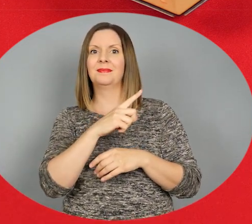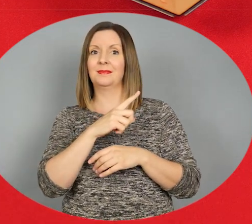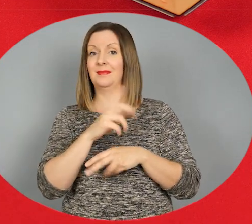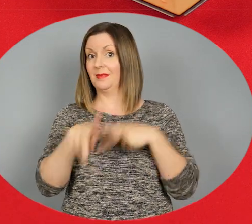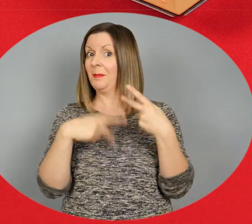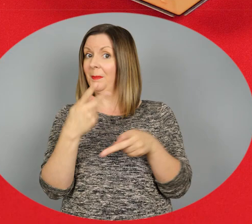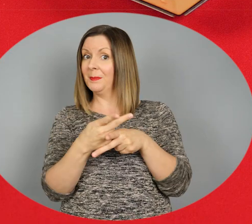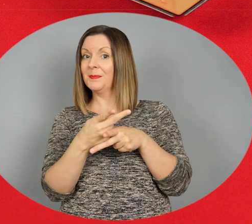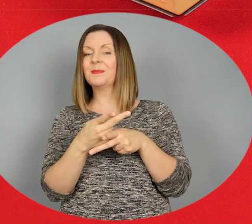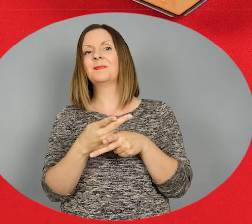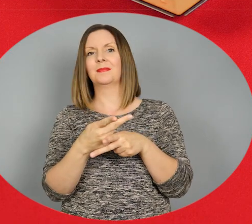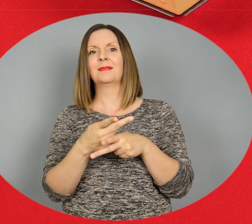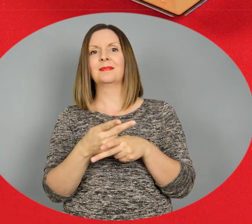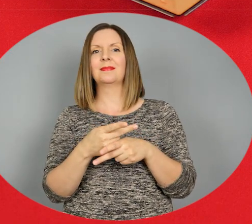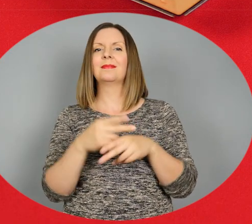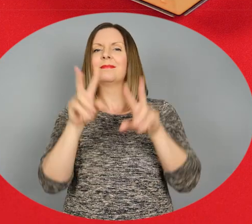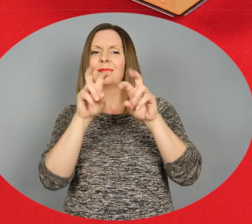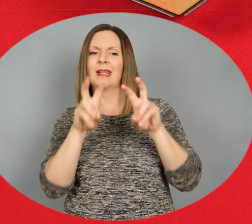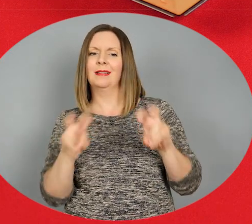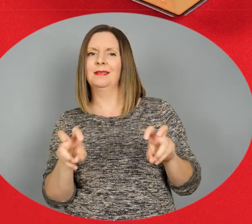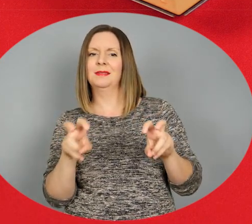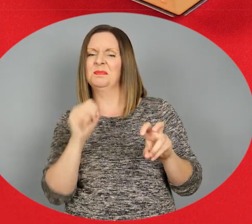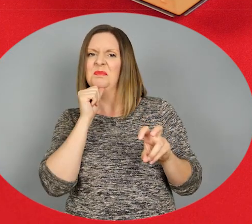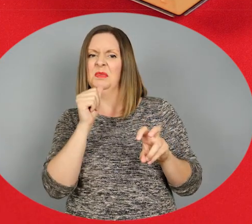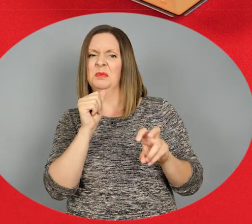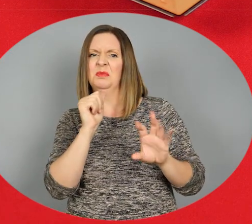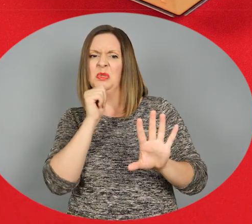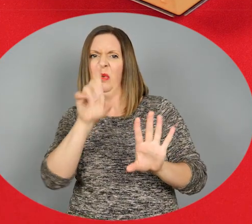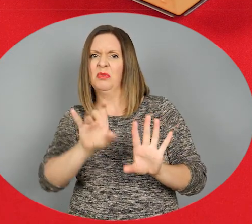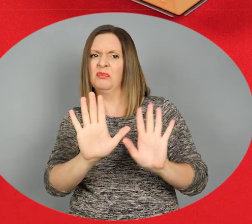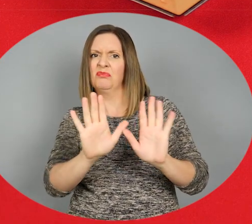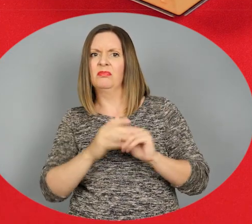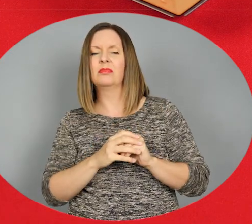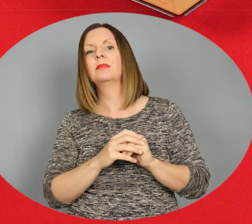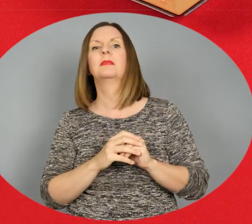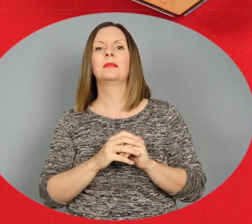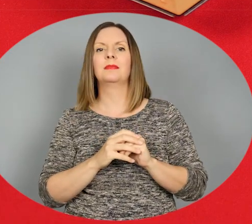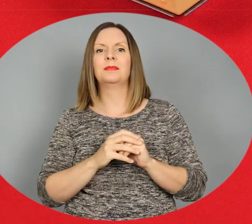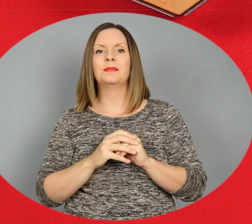any of the cards require having the most of one type of region, like this one does, just